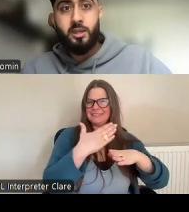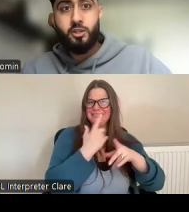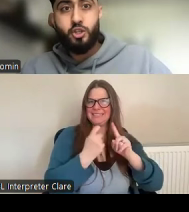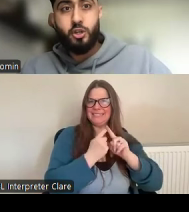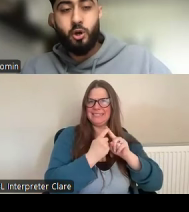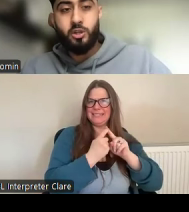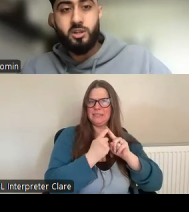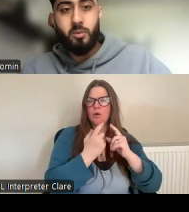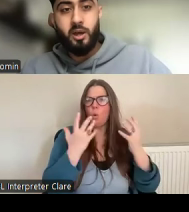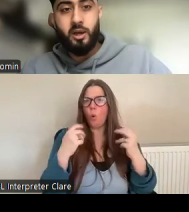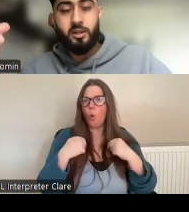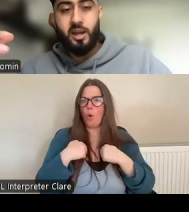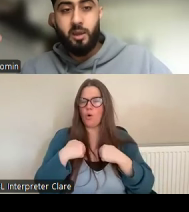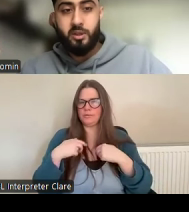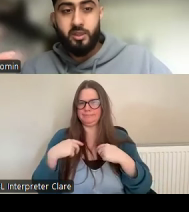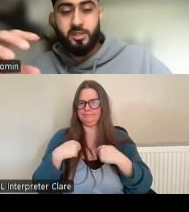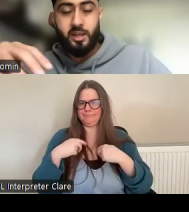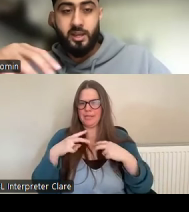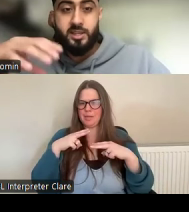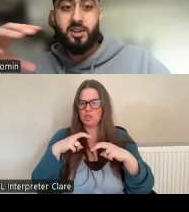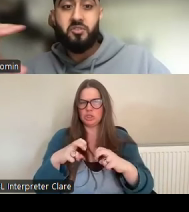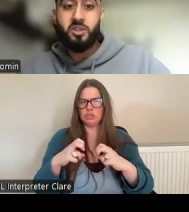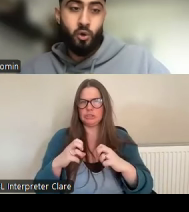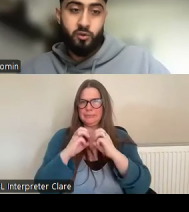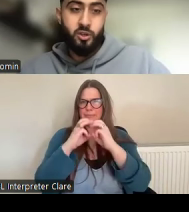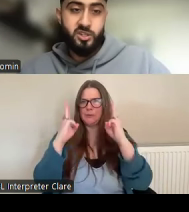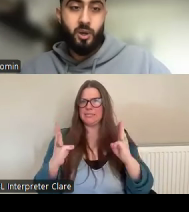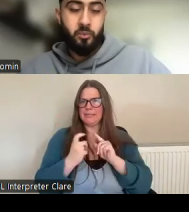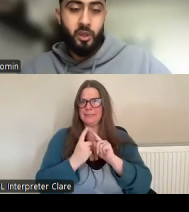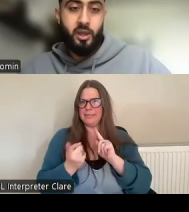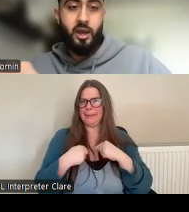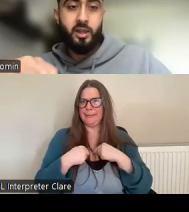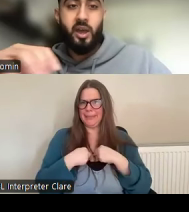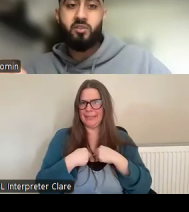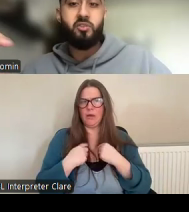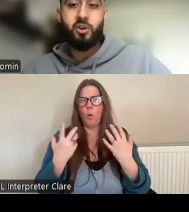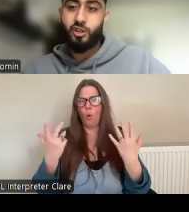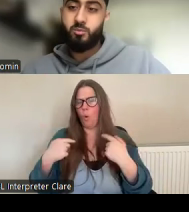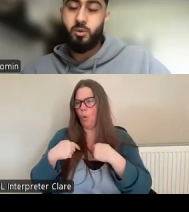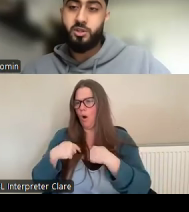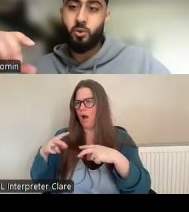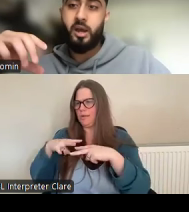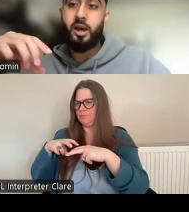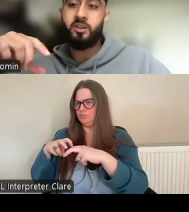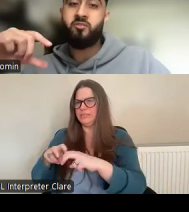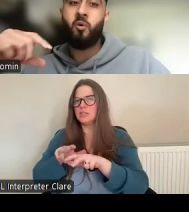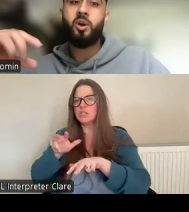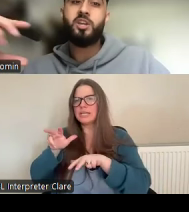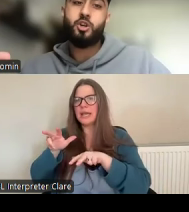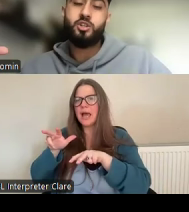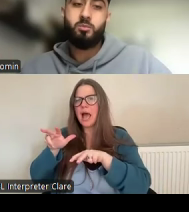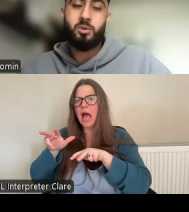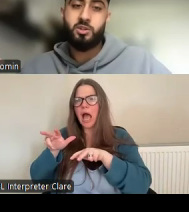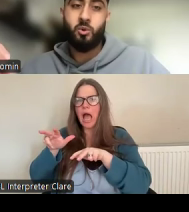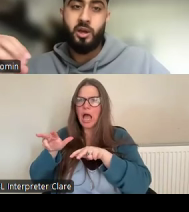Each customer typing this in is a different customer and they have a different customer persona. For each customer persona,